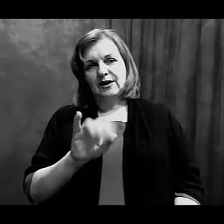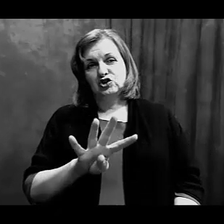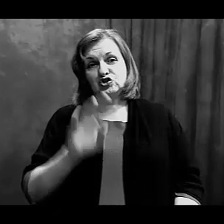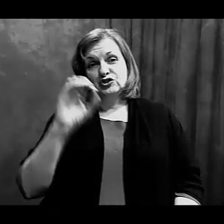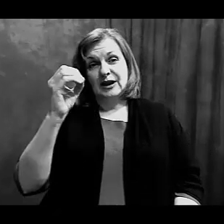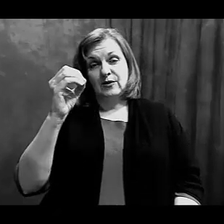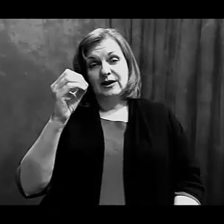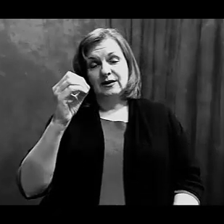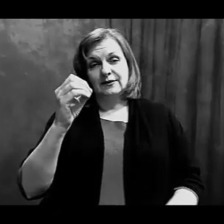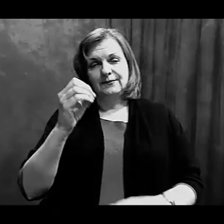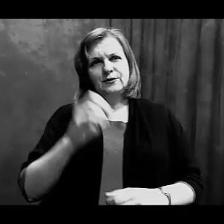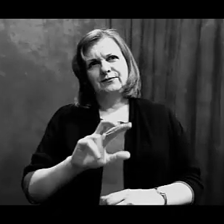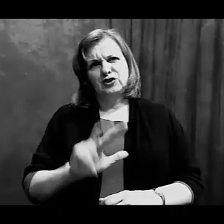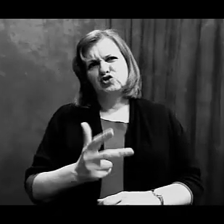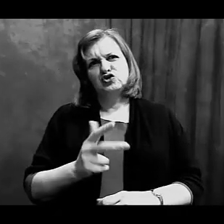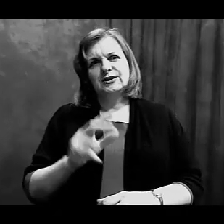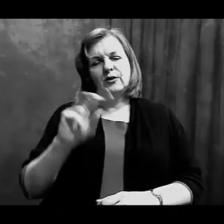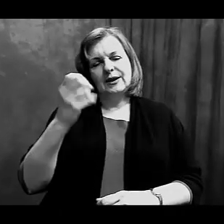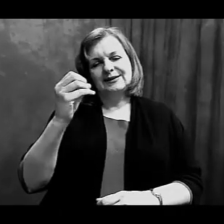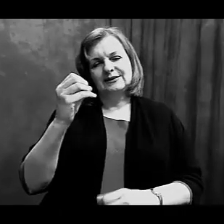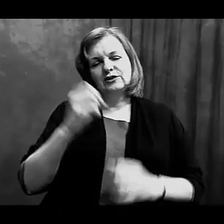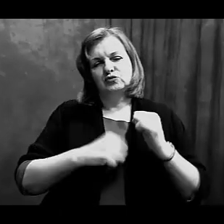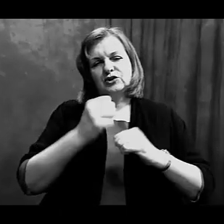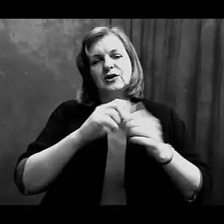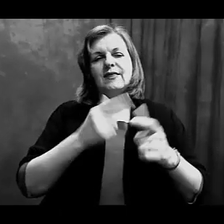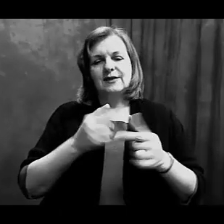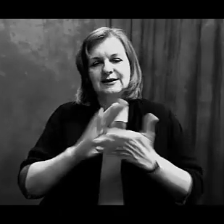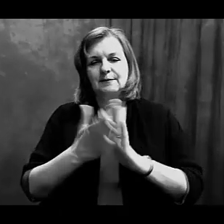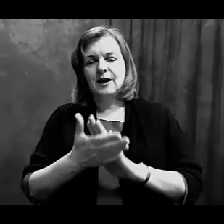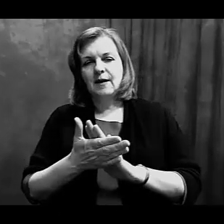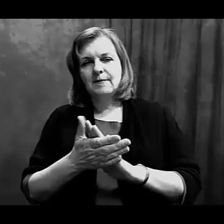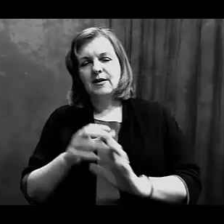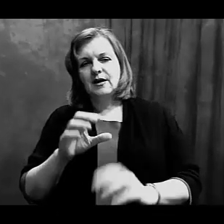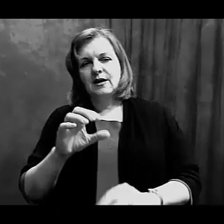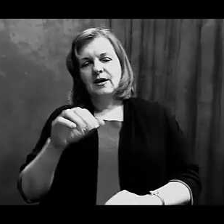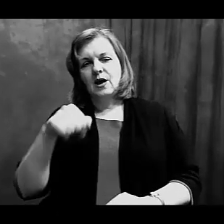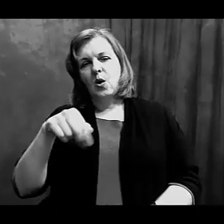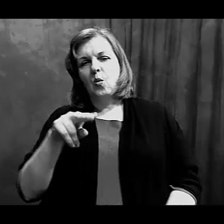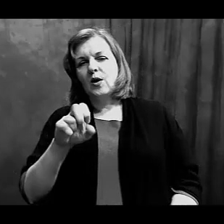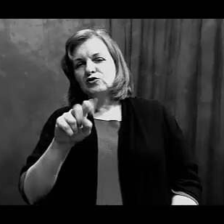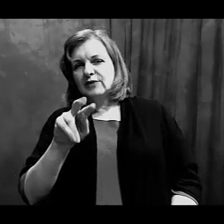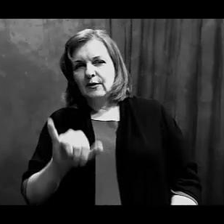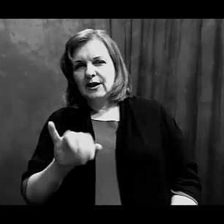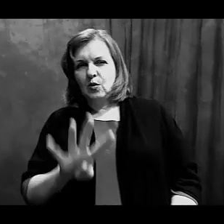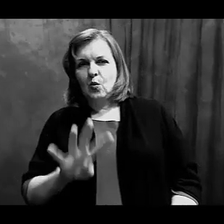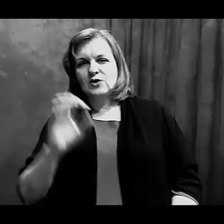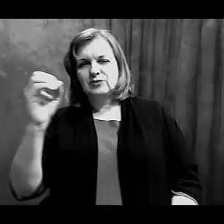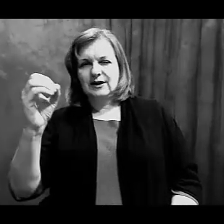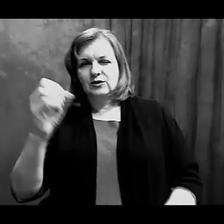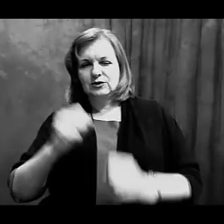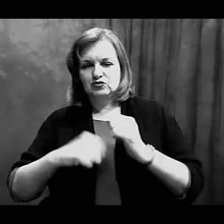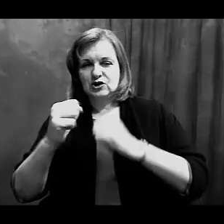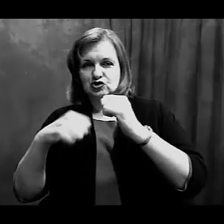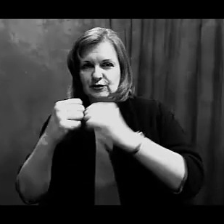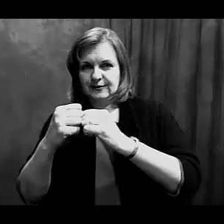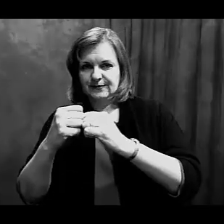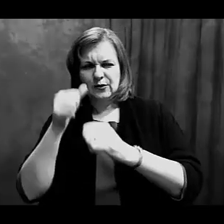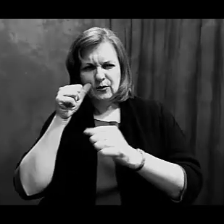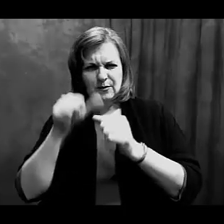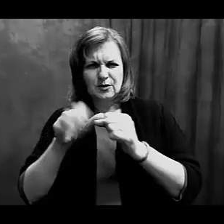and maybe they actually need to be quaternary structure